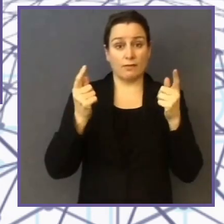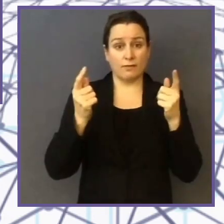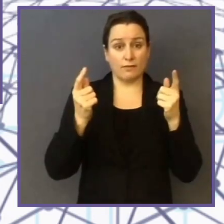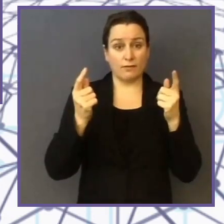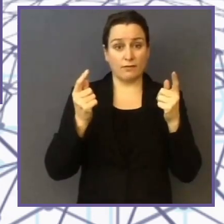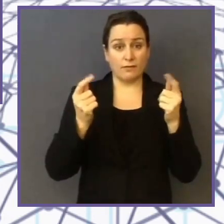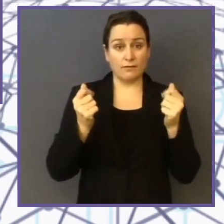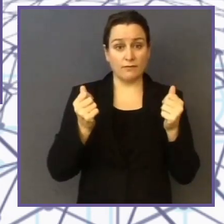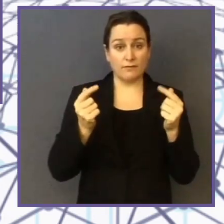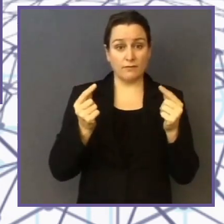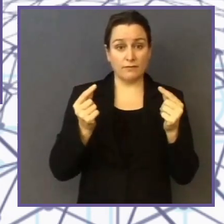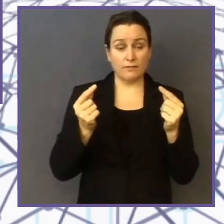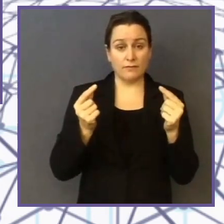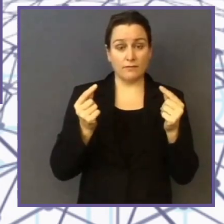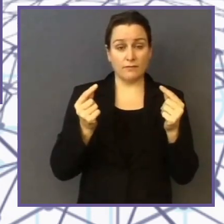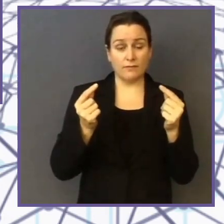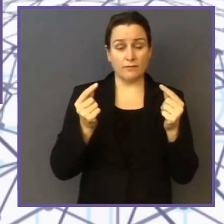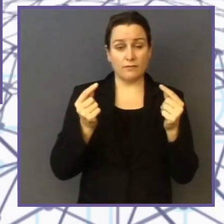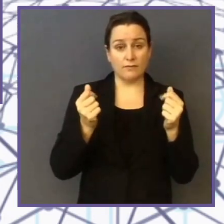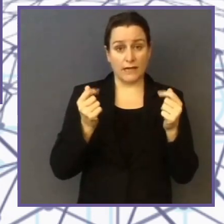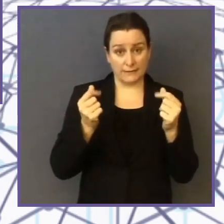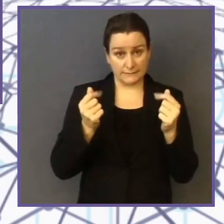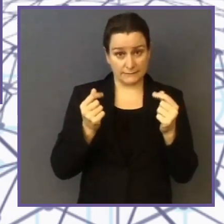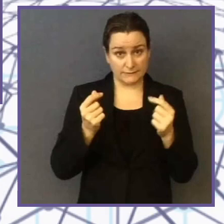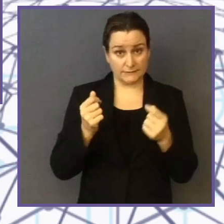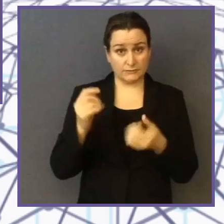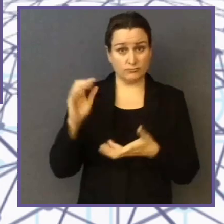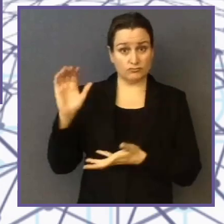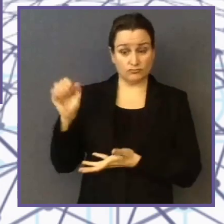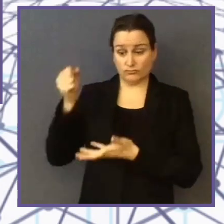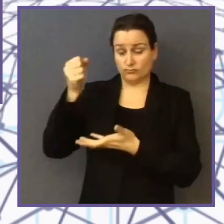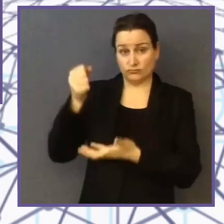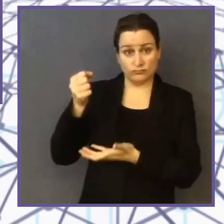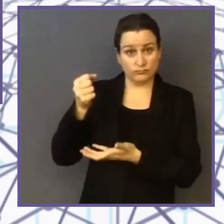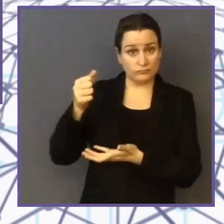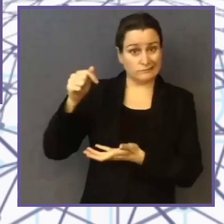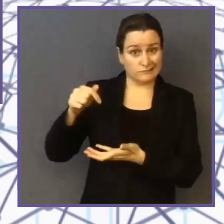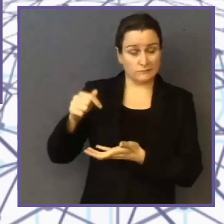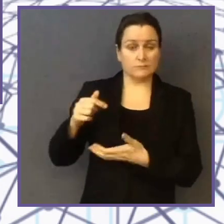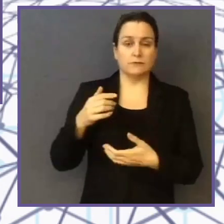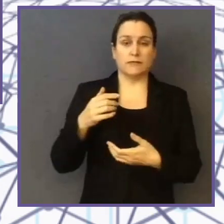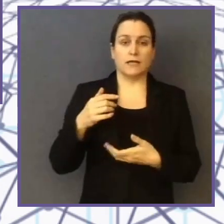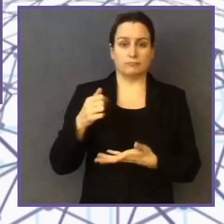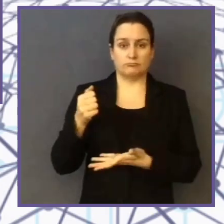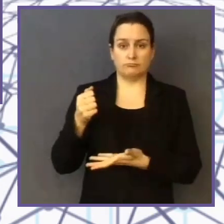Are truly the main economic drivers in this part of the world. In major